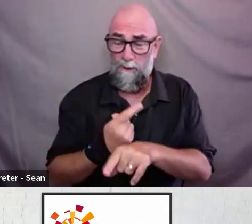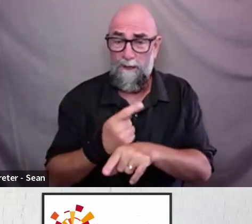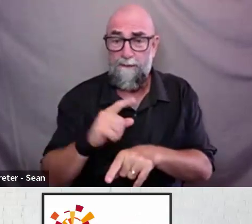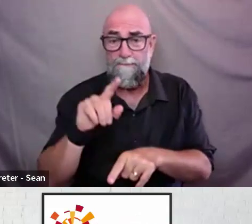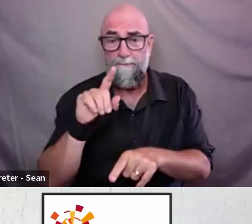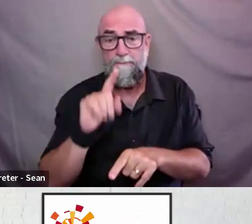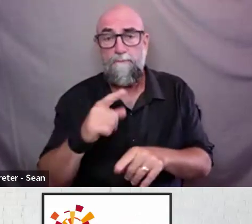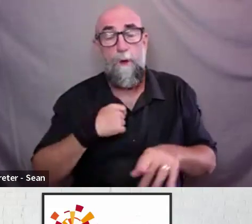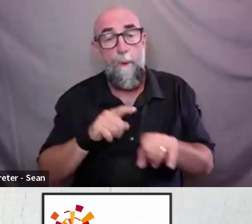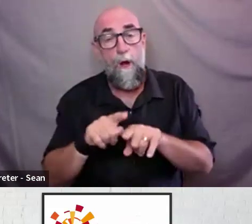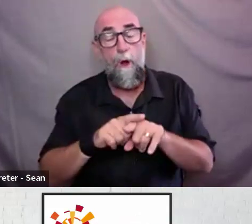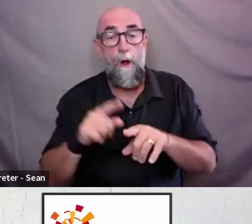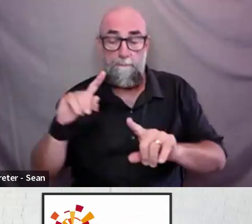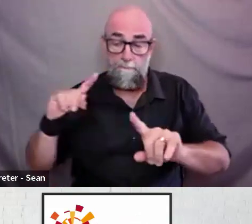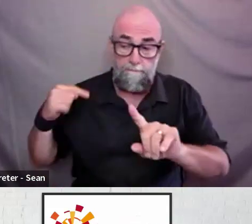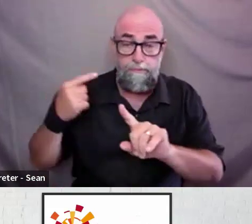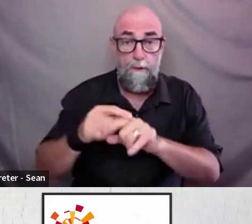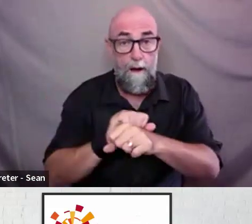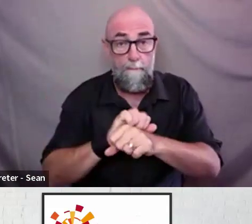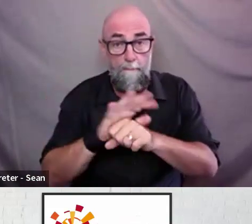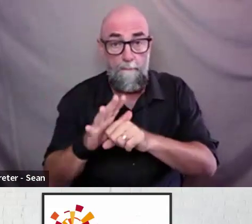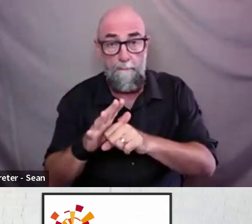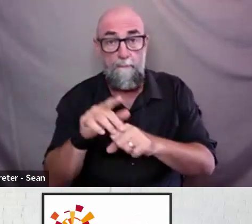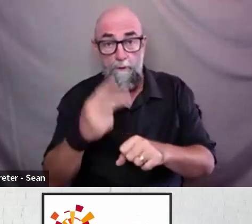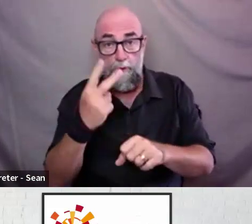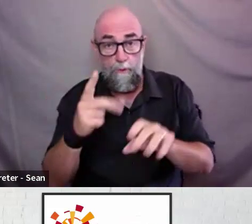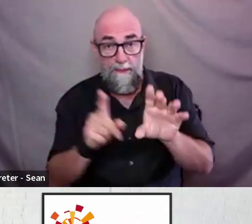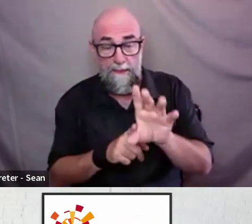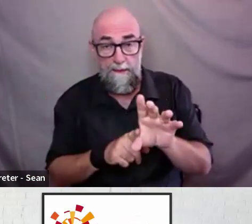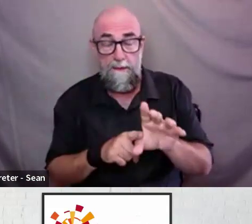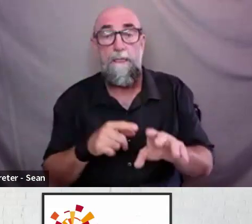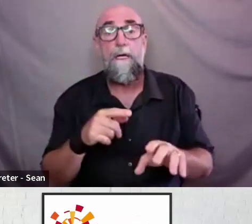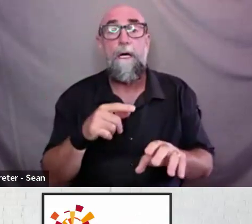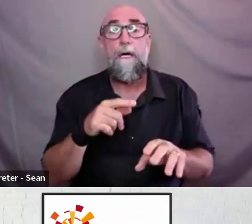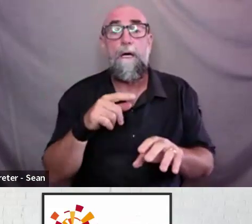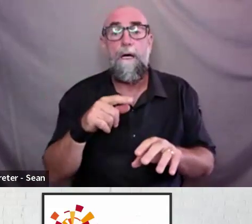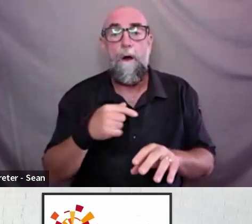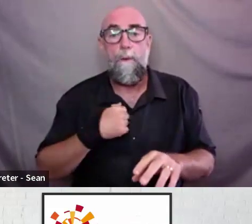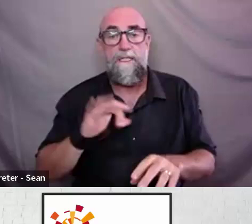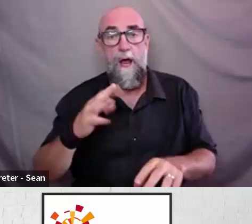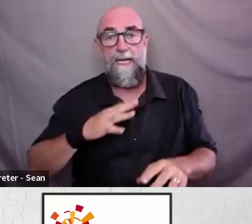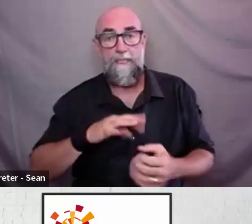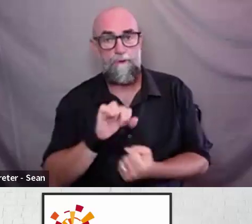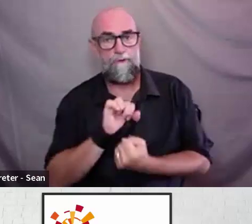we don't always have to drive to work, and for many people, not all but for many, working from